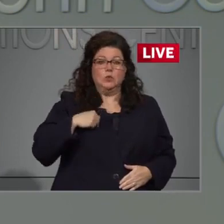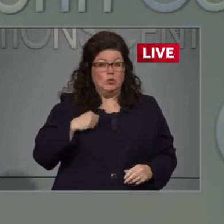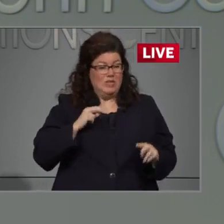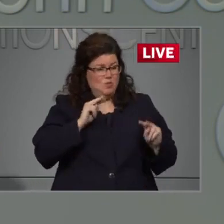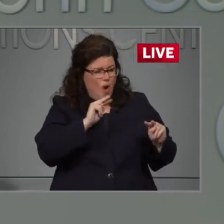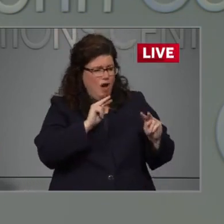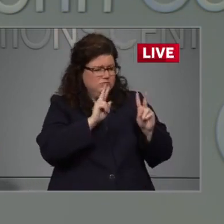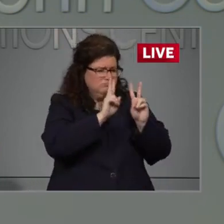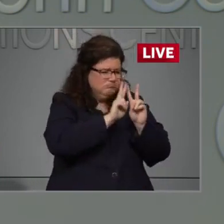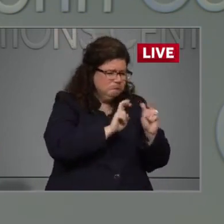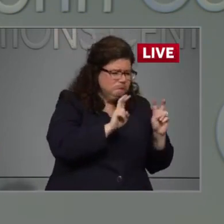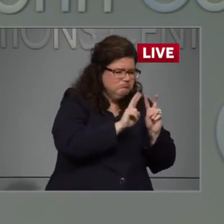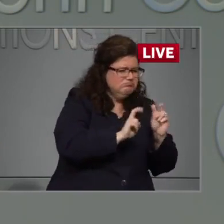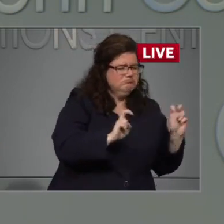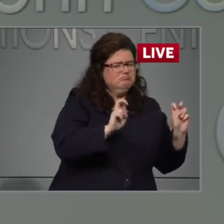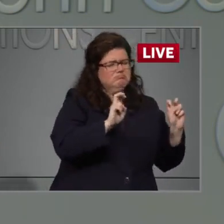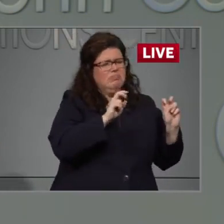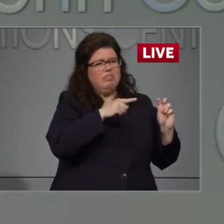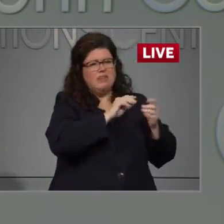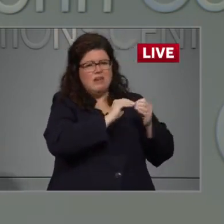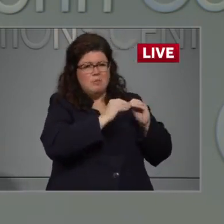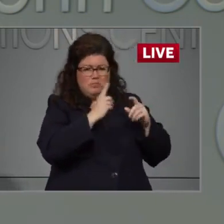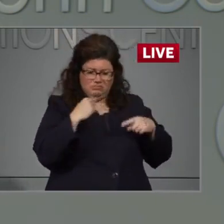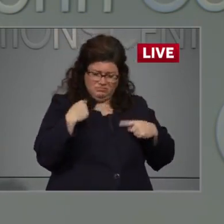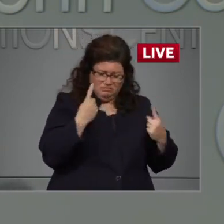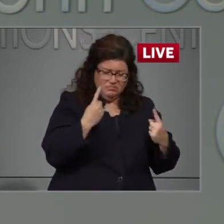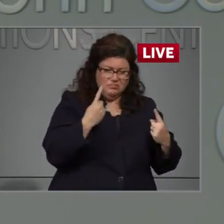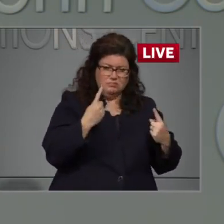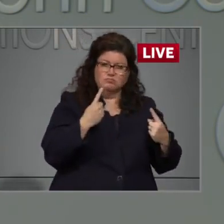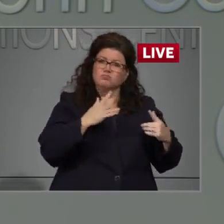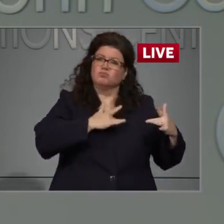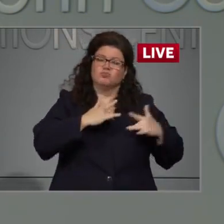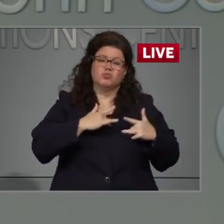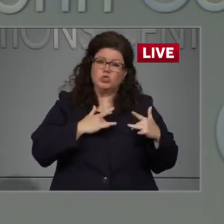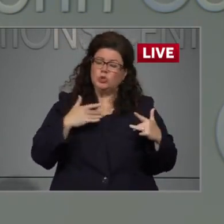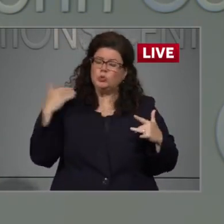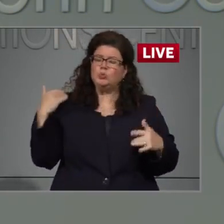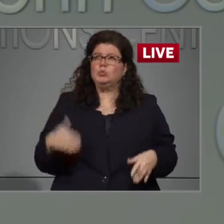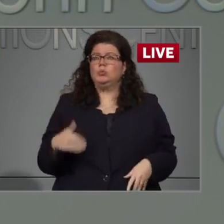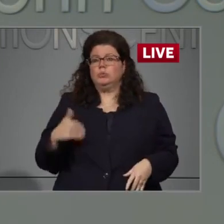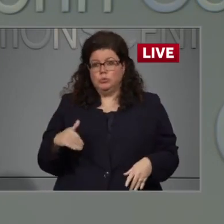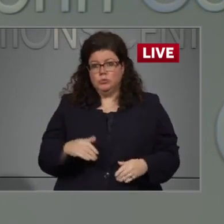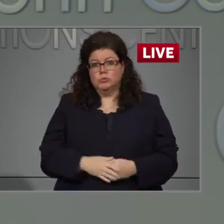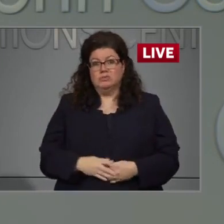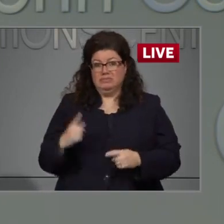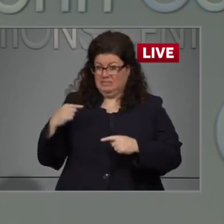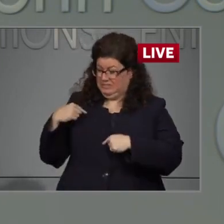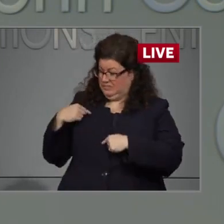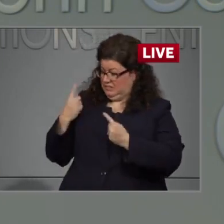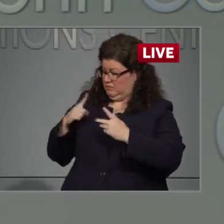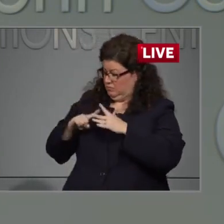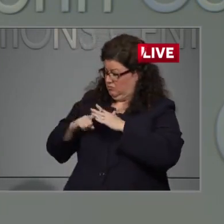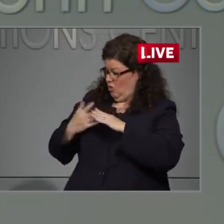AS WE’VE WATCHED AND STUDIED AND DES ECTED THESE NUMBERS IN RECENT WEEKS. THAT CONCERN IS GROWN.